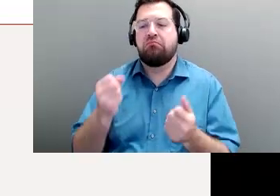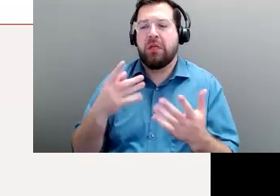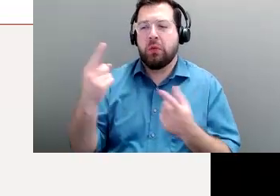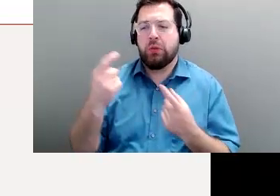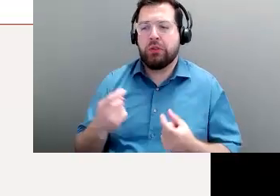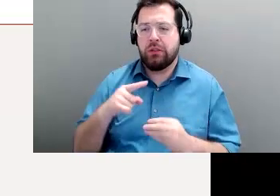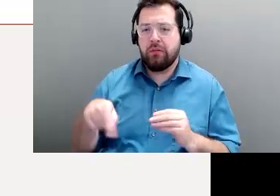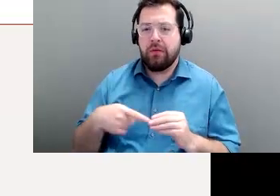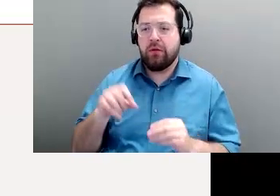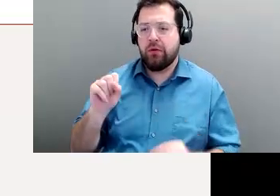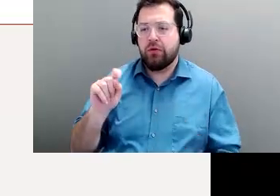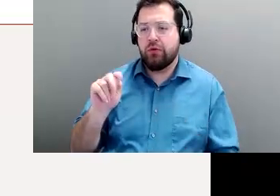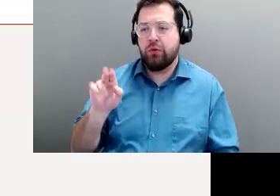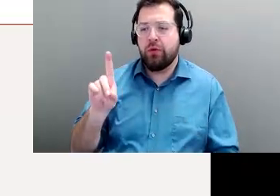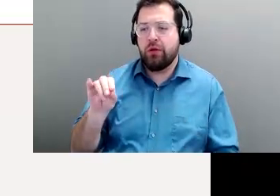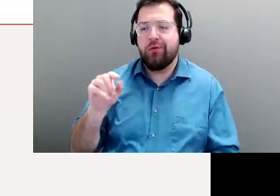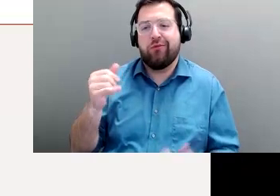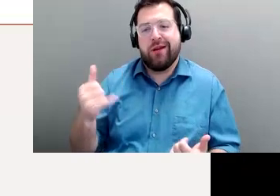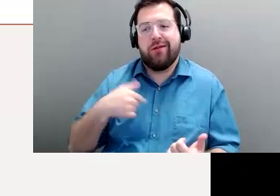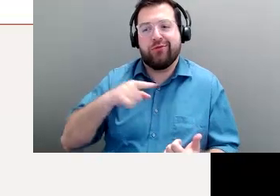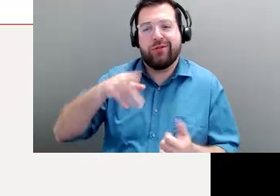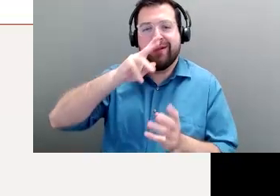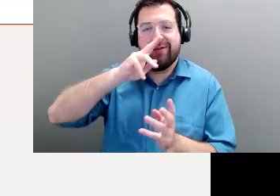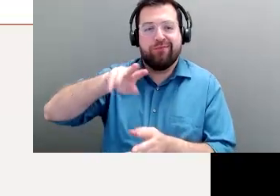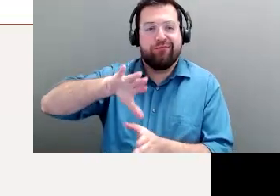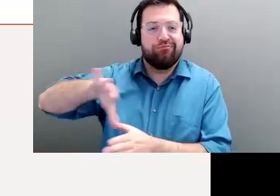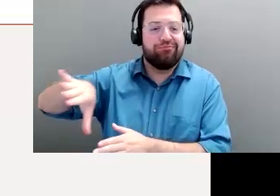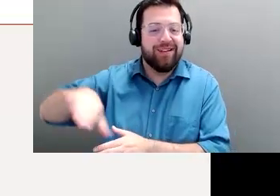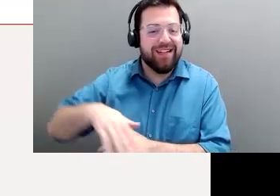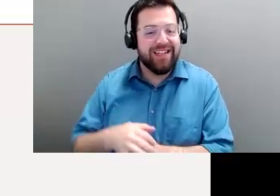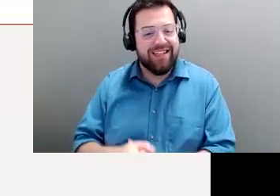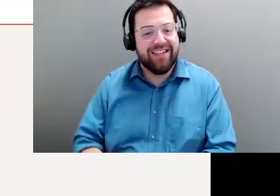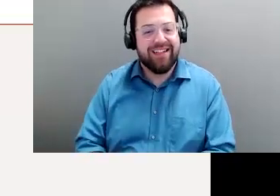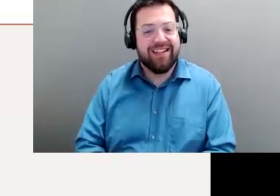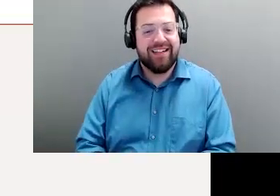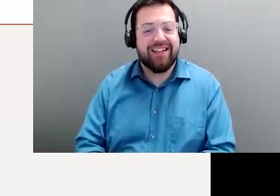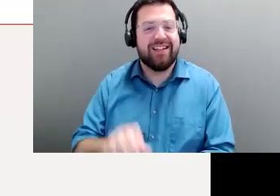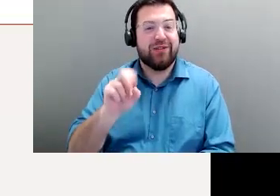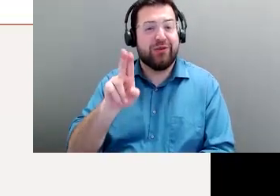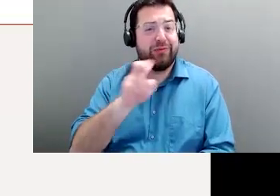I'm just ignoring them for now. Yeah. Yeah. Do you want to go to your next one?